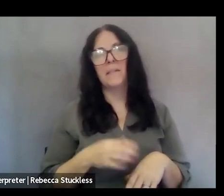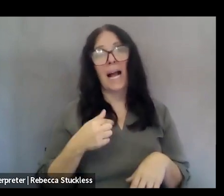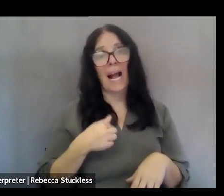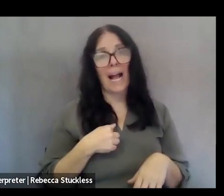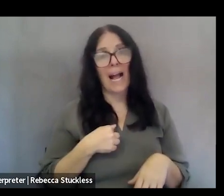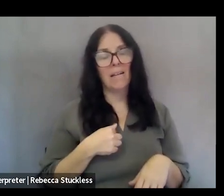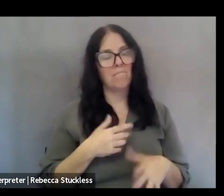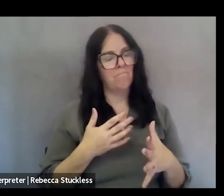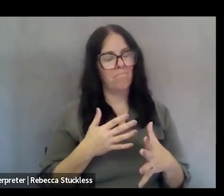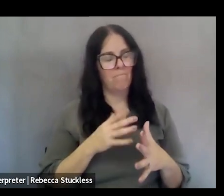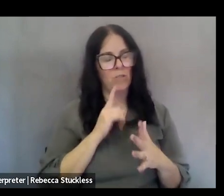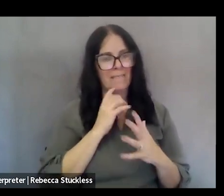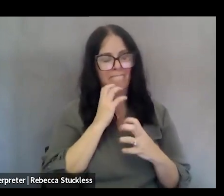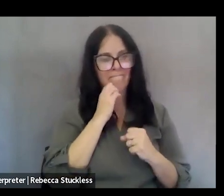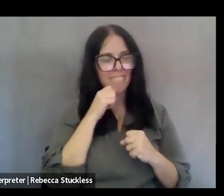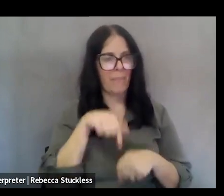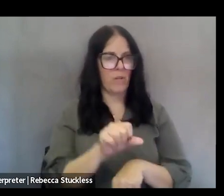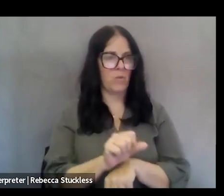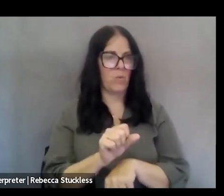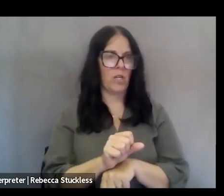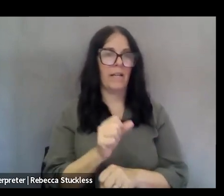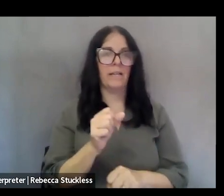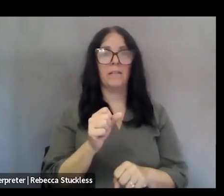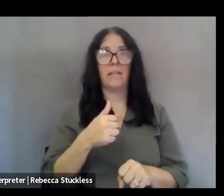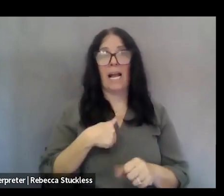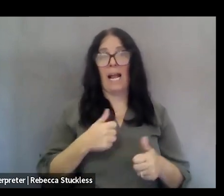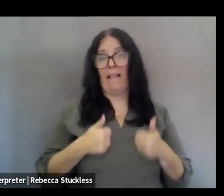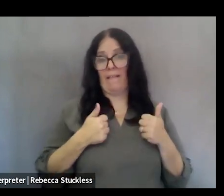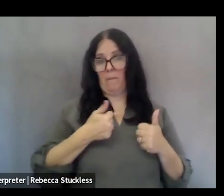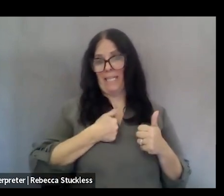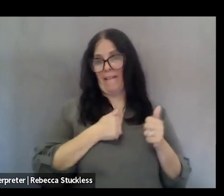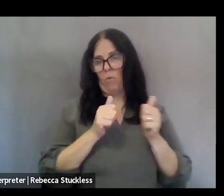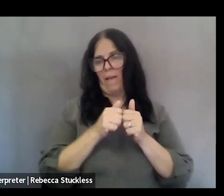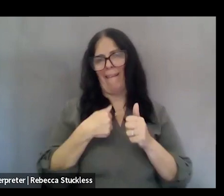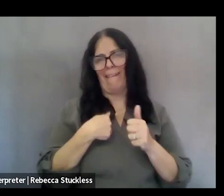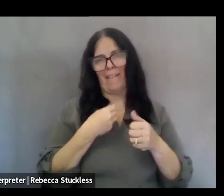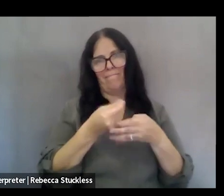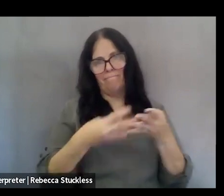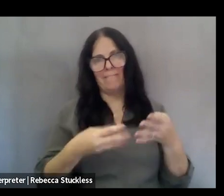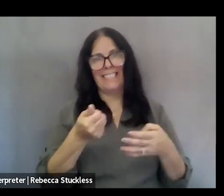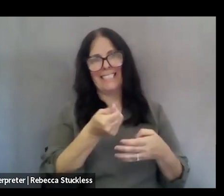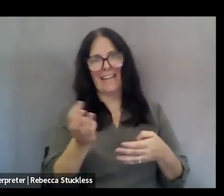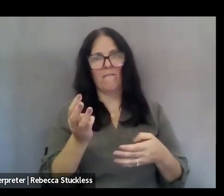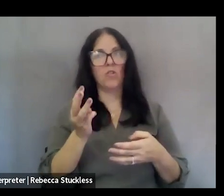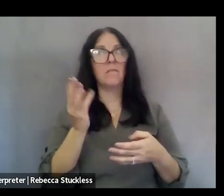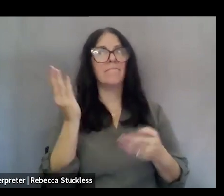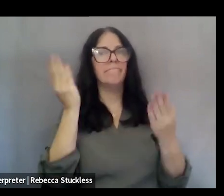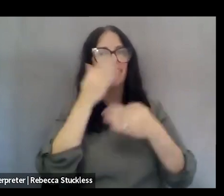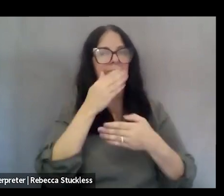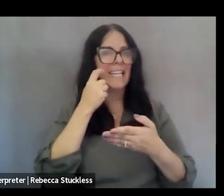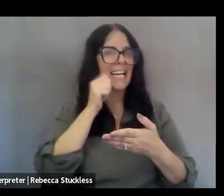passionate about this work as somebody who lives with multiple invisible conditions as